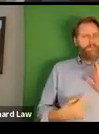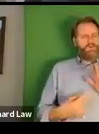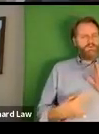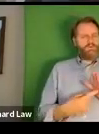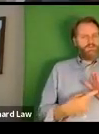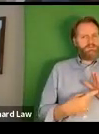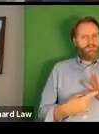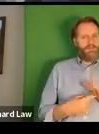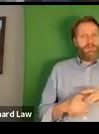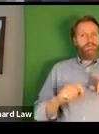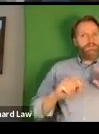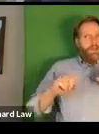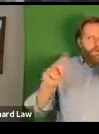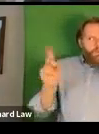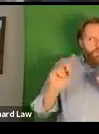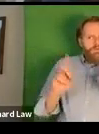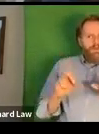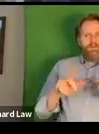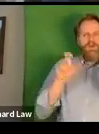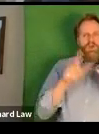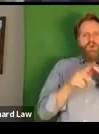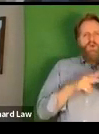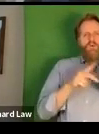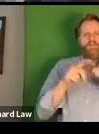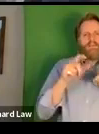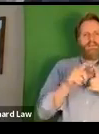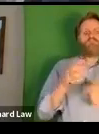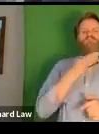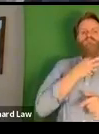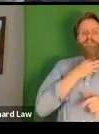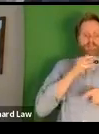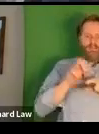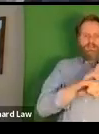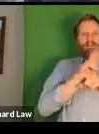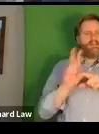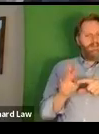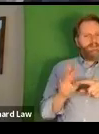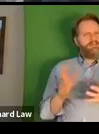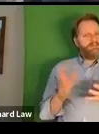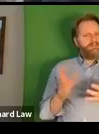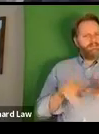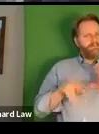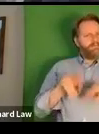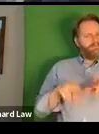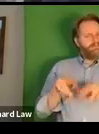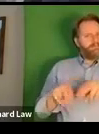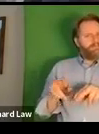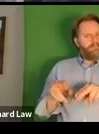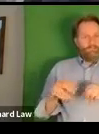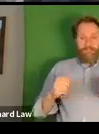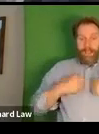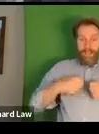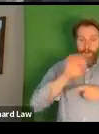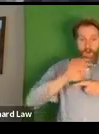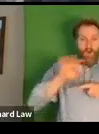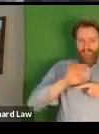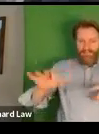assessment is carried out at our court? the offices are unhygienic and have not been subject to a deep-clean any time so there's two